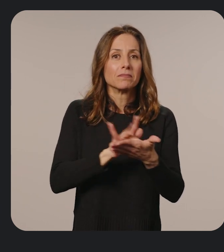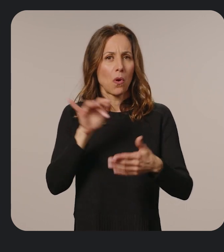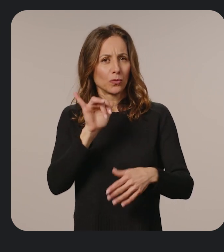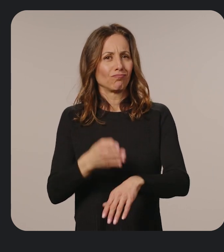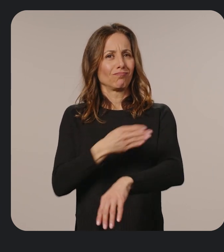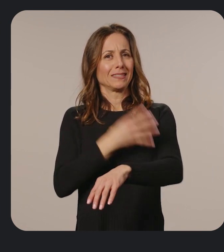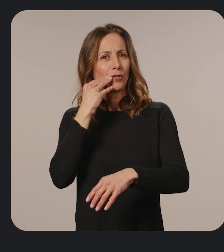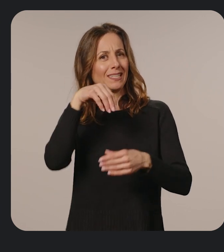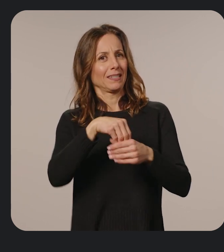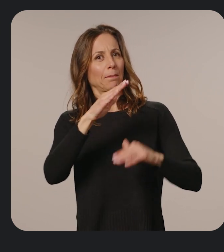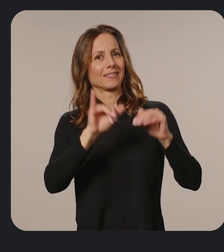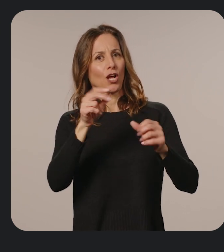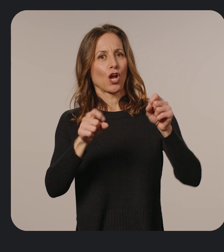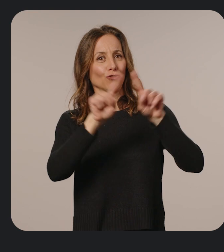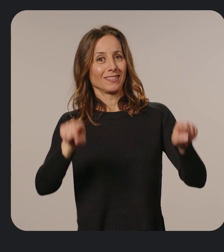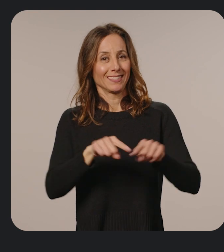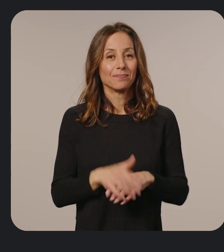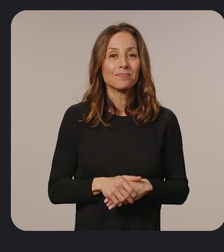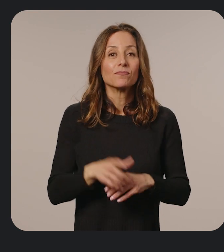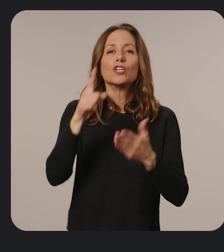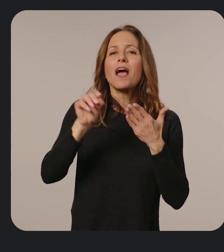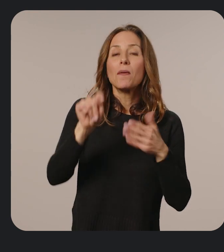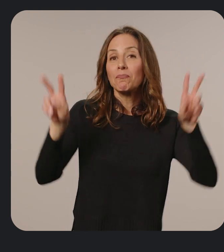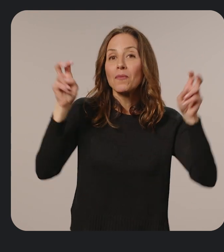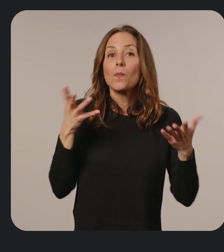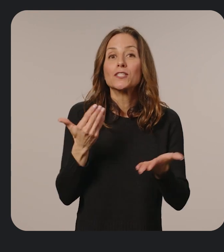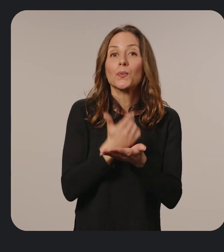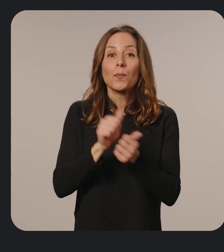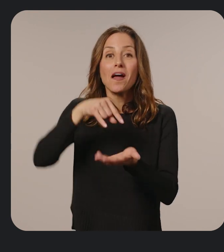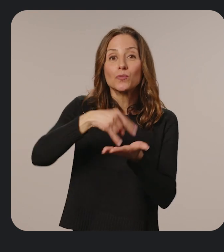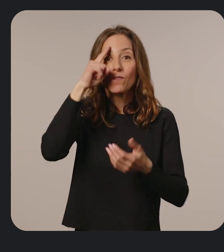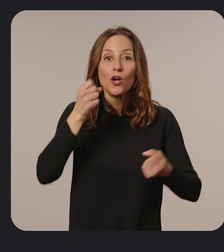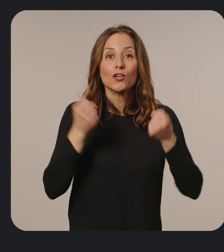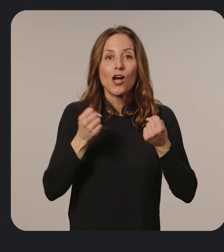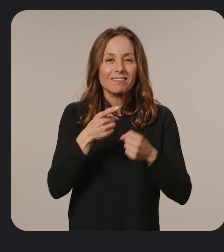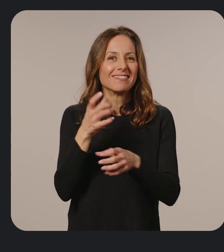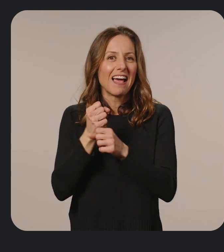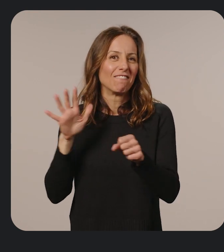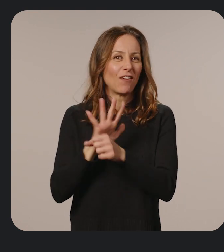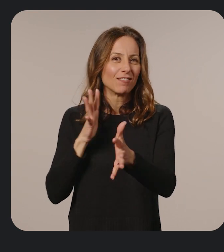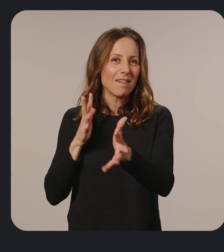improve the user experience on the built-in car screen. Check out What's New with Android for Cars to get the full set of updates for both Android Auto